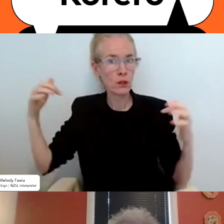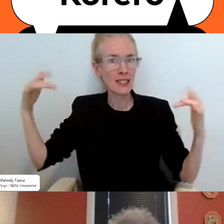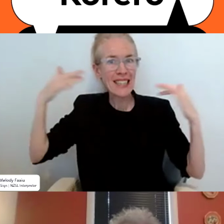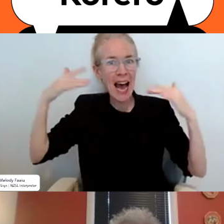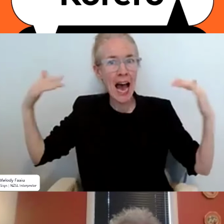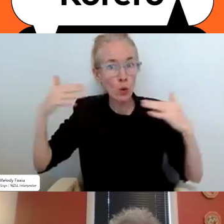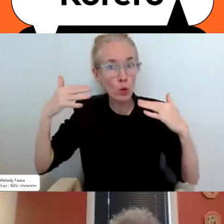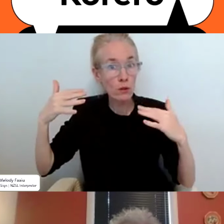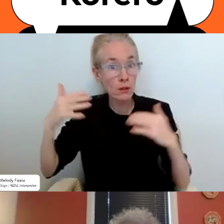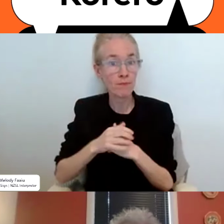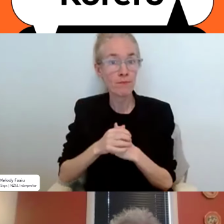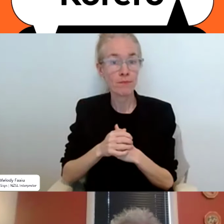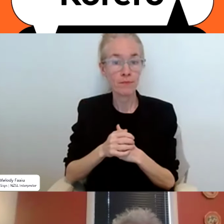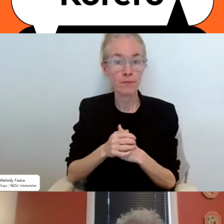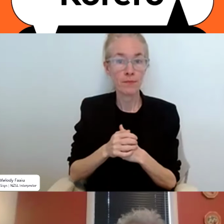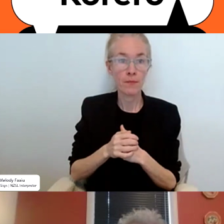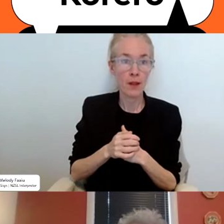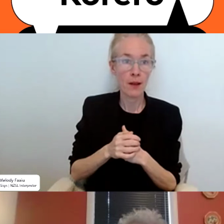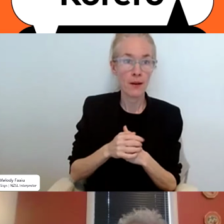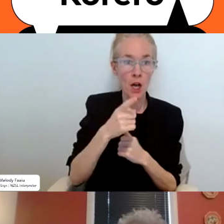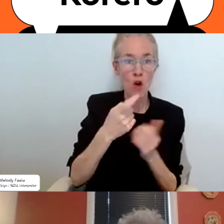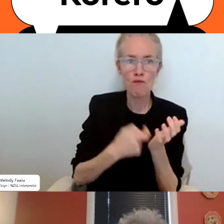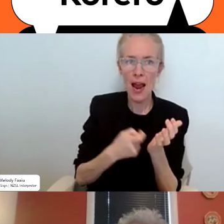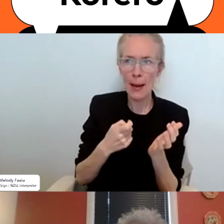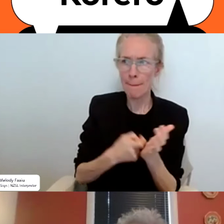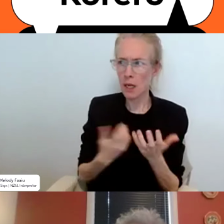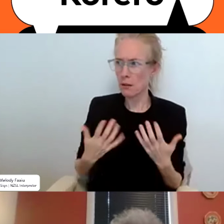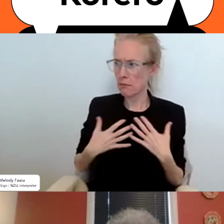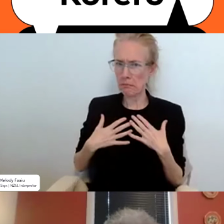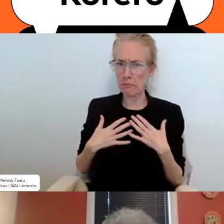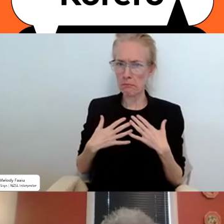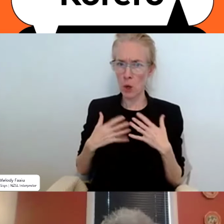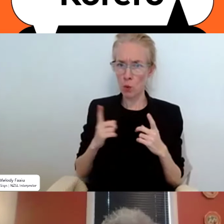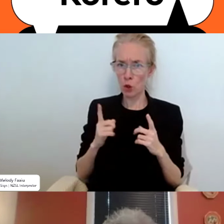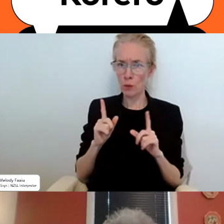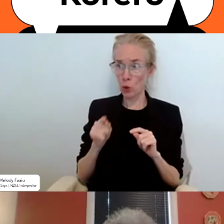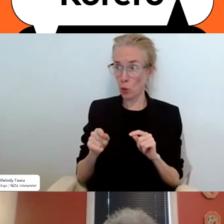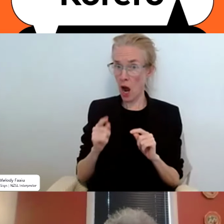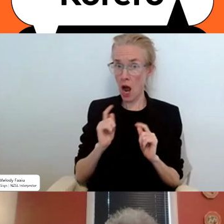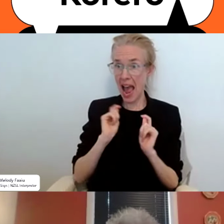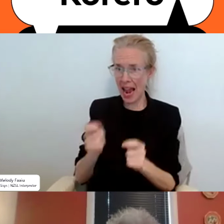got any? Yeah, so the question is for all of the panelists, so